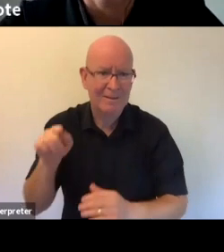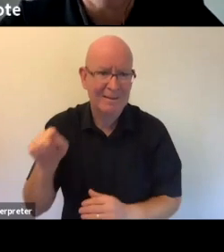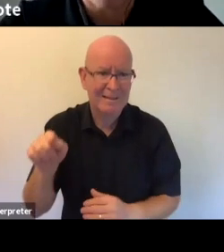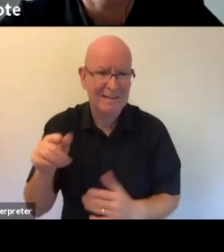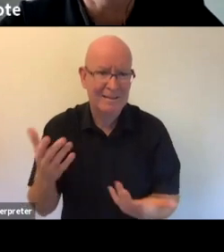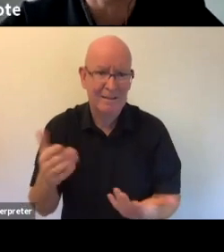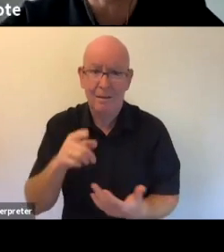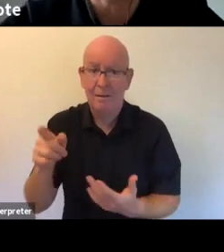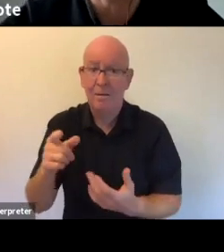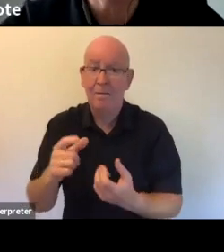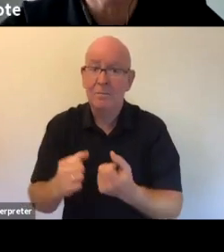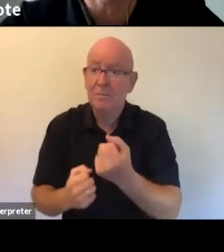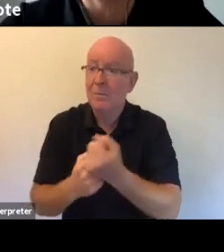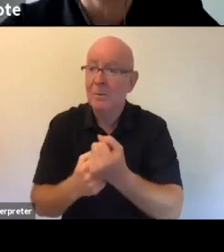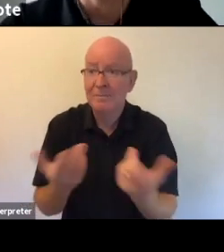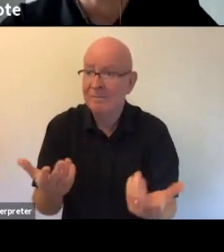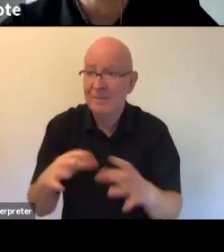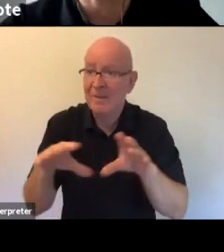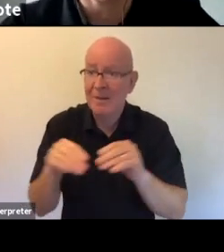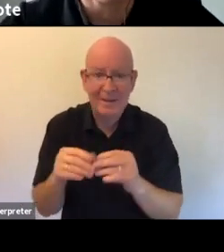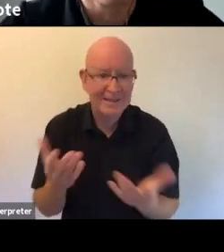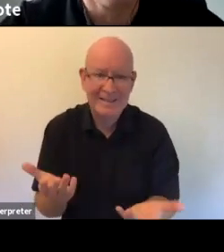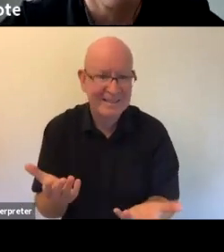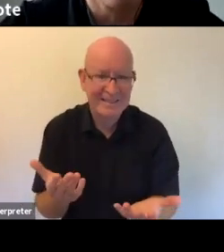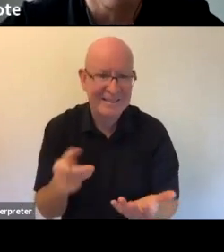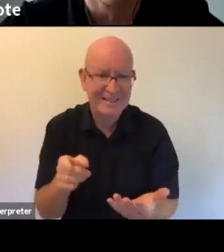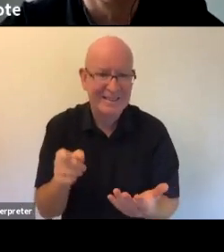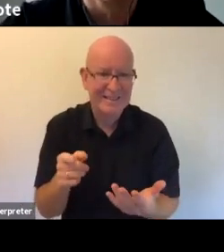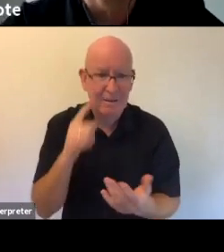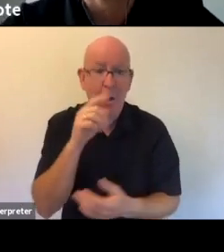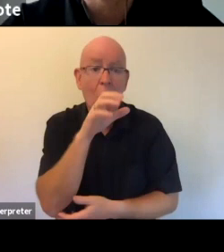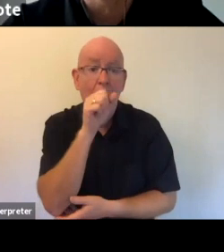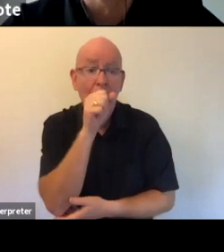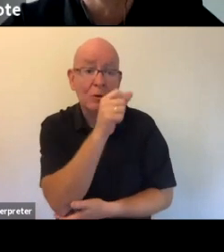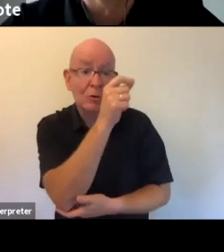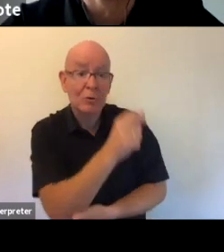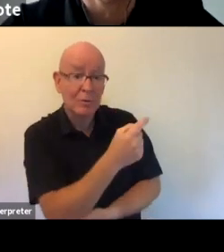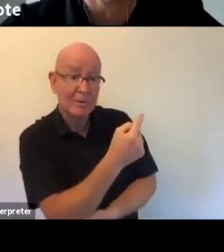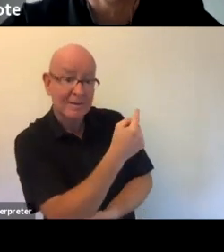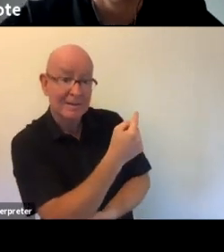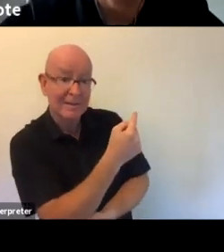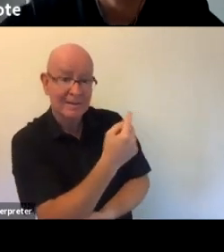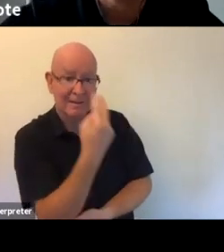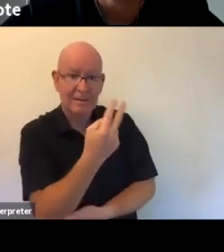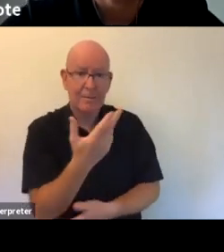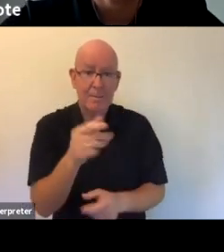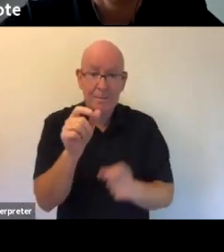trying to find a job, to keep a job, or to access basic services their disability rating costs skyrocket.